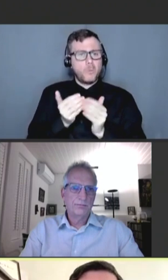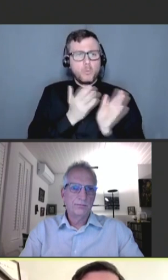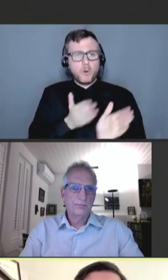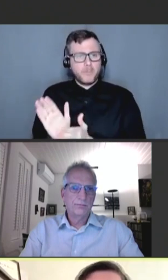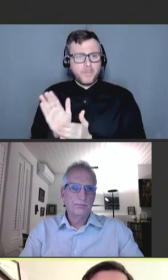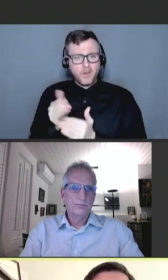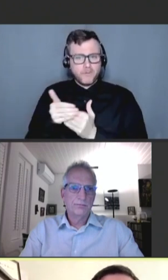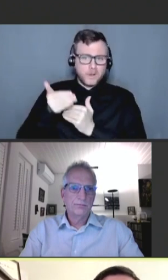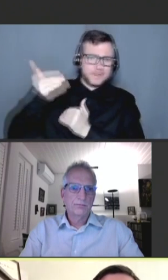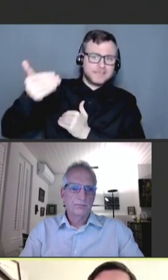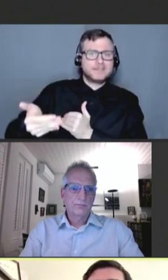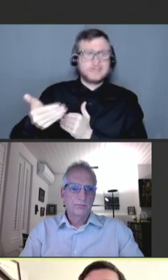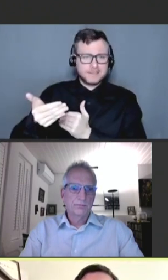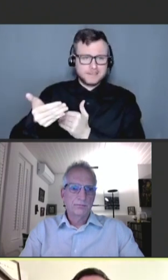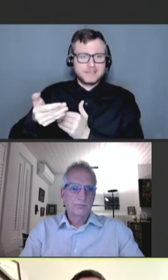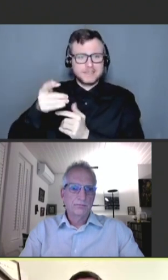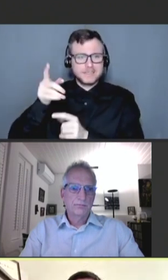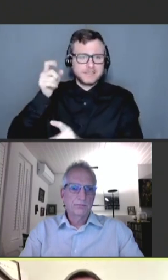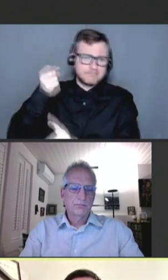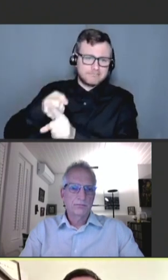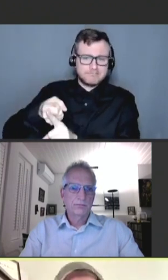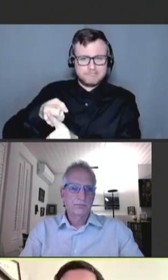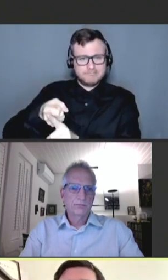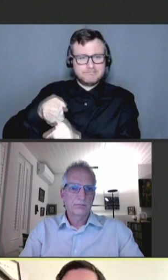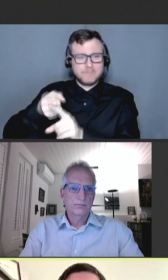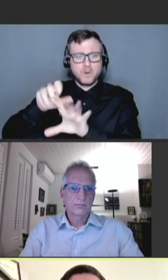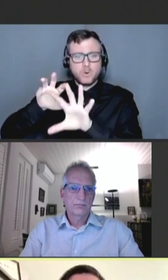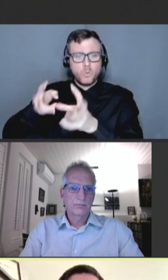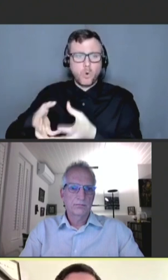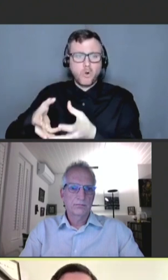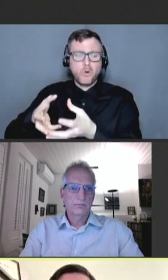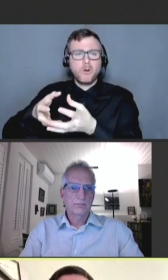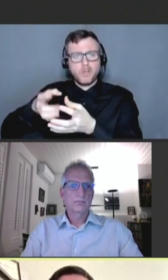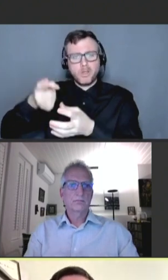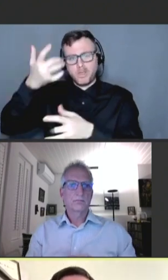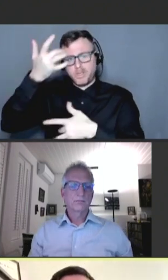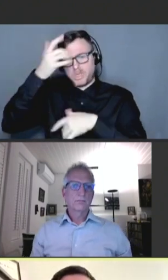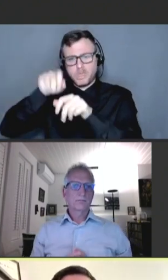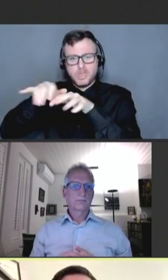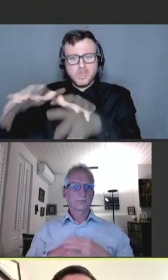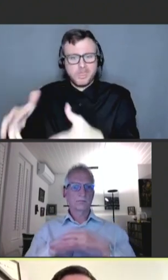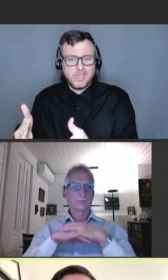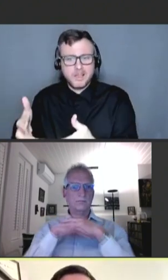And really think, also, one of the other really bright and really wonderful, you know, spots